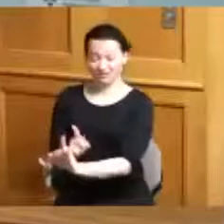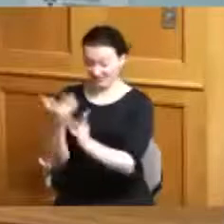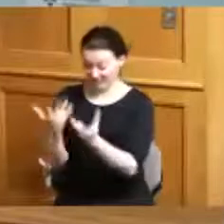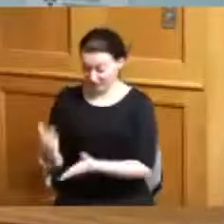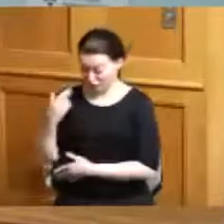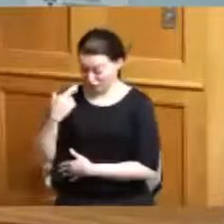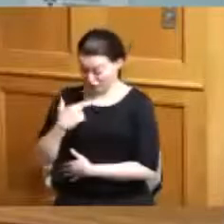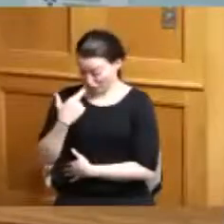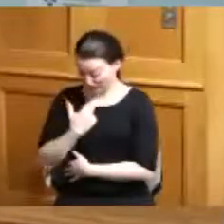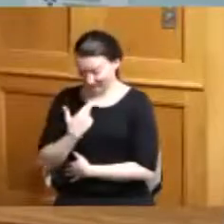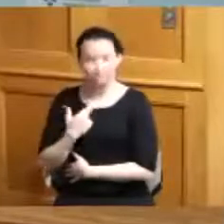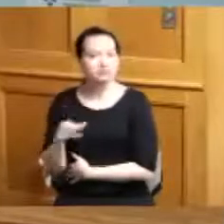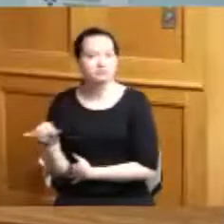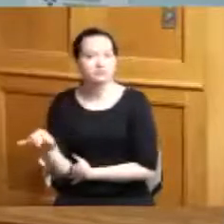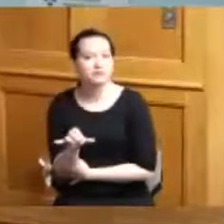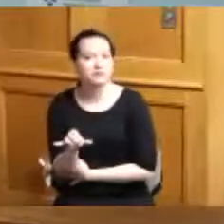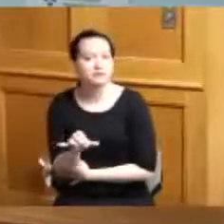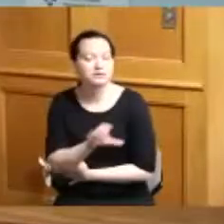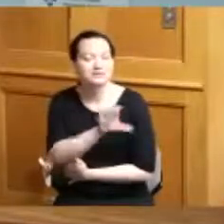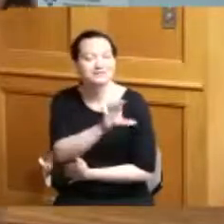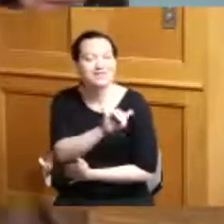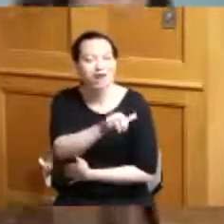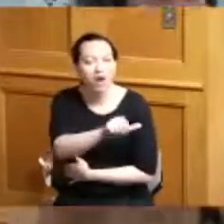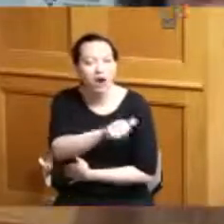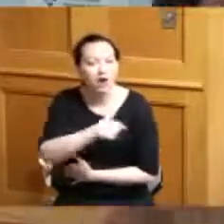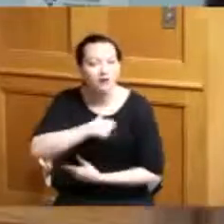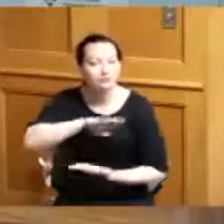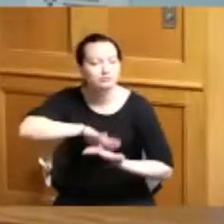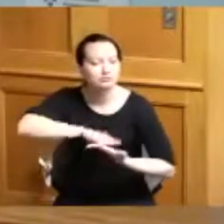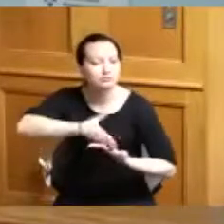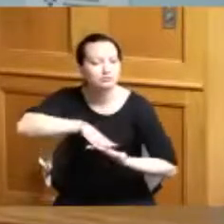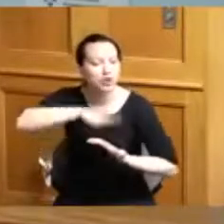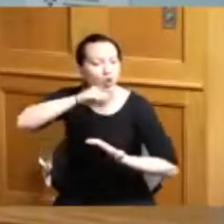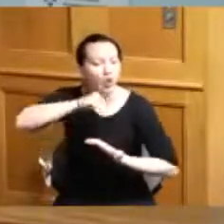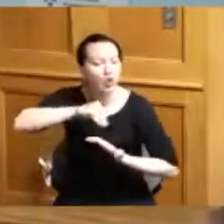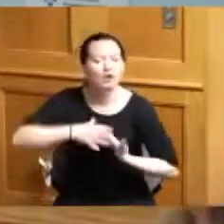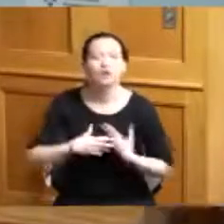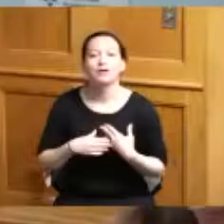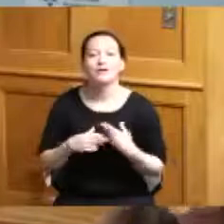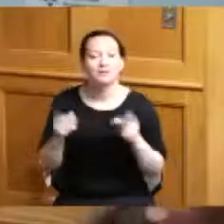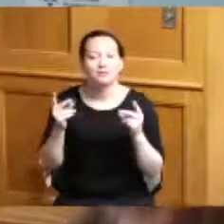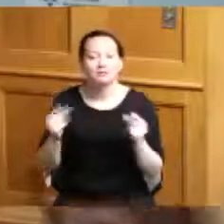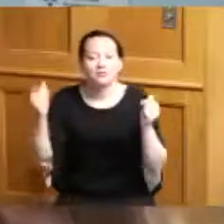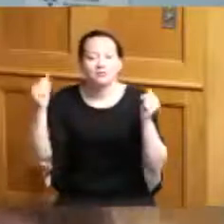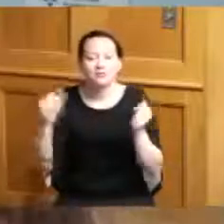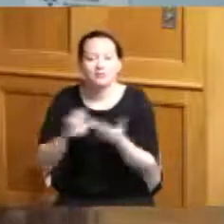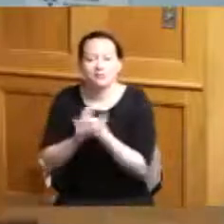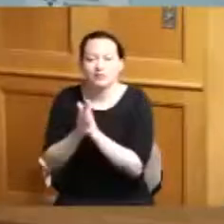restaurants just like they did a CIA where I went they automatically went to the to the restaurants